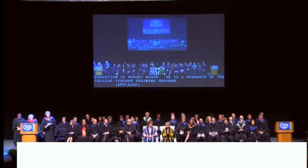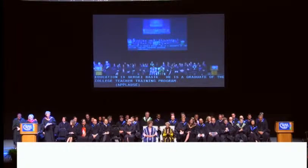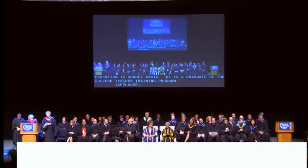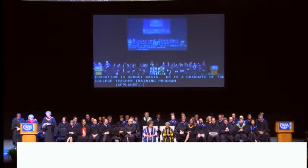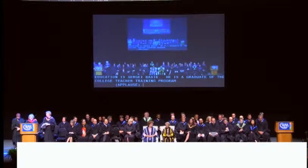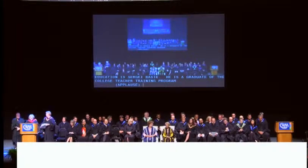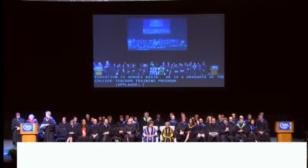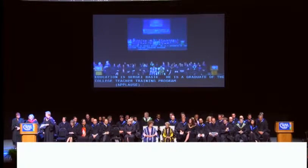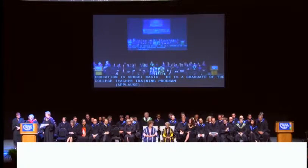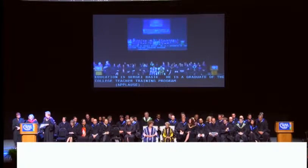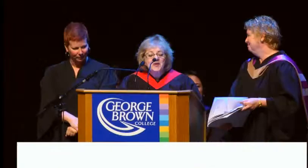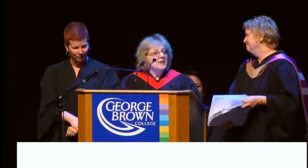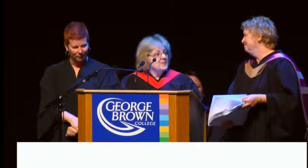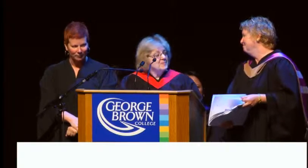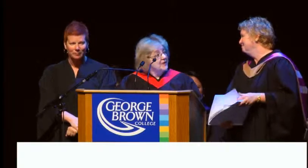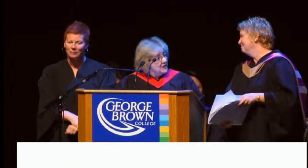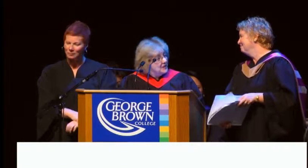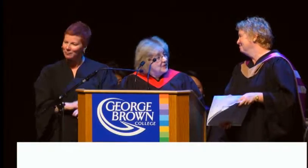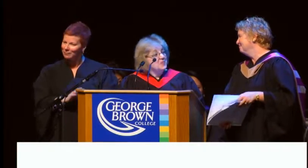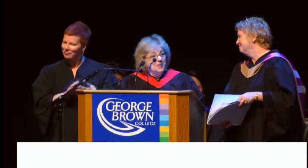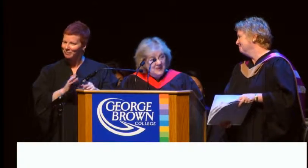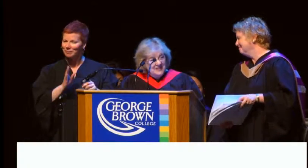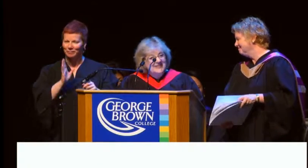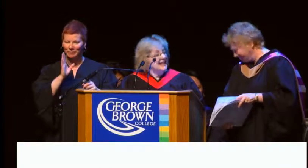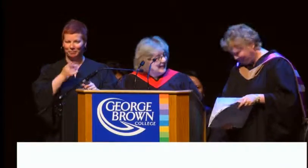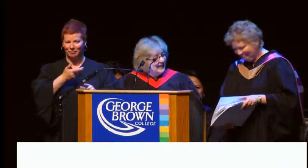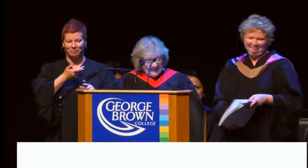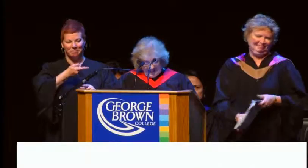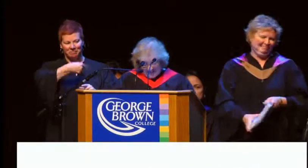WE WILL MAKE SURE THAT PEOPLE GET THEIR AWARDS. THANK YOU.